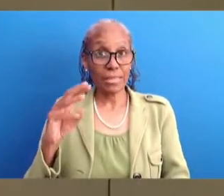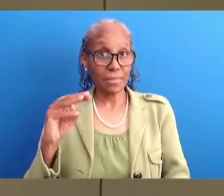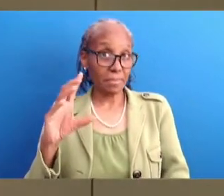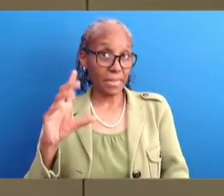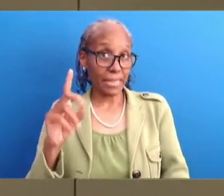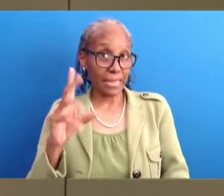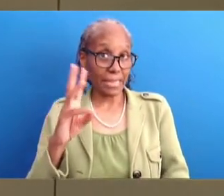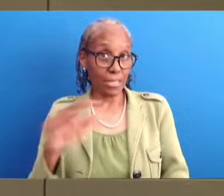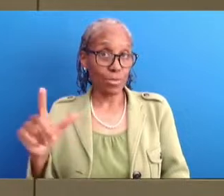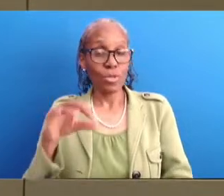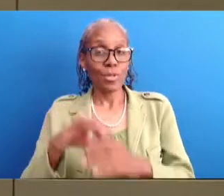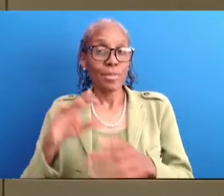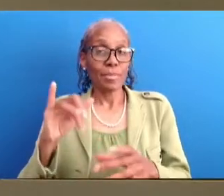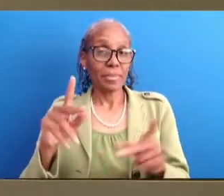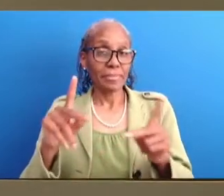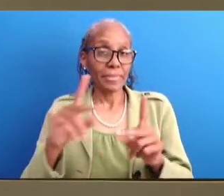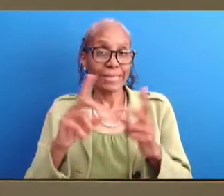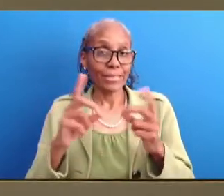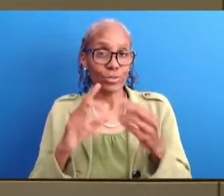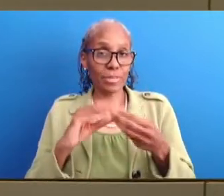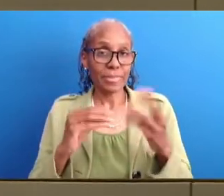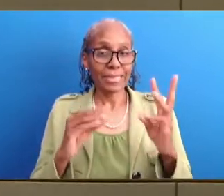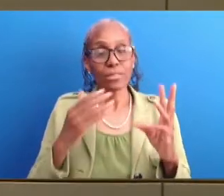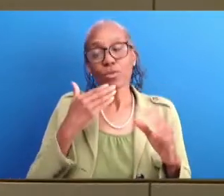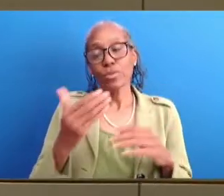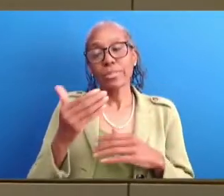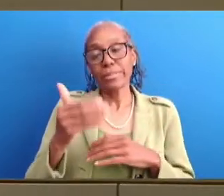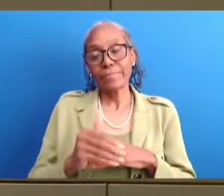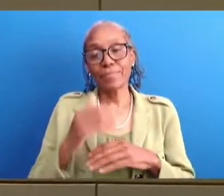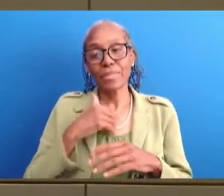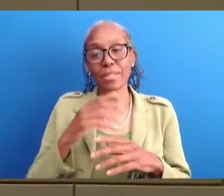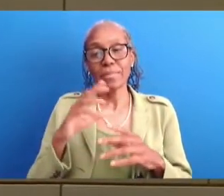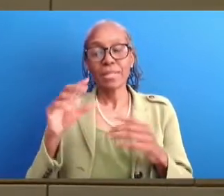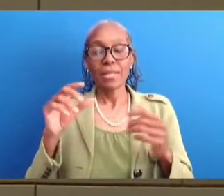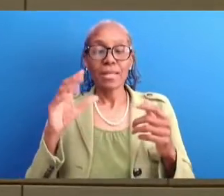GOOD EVENING, I'M COMMISSIONER RODRIGUEZ-MCDOWELL